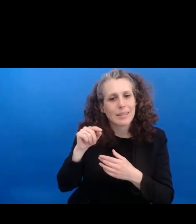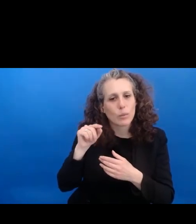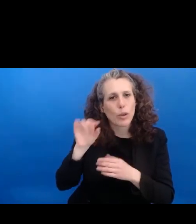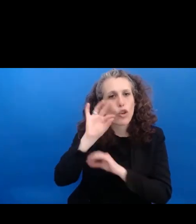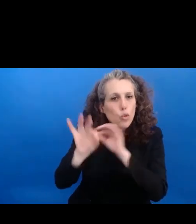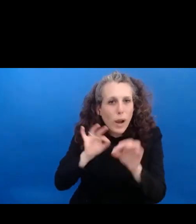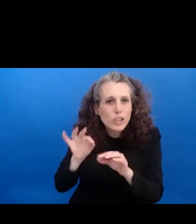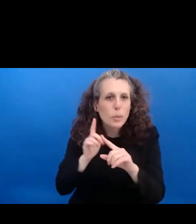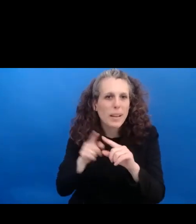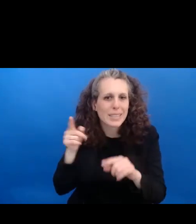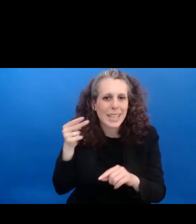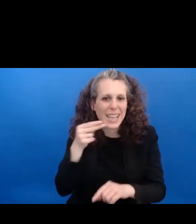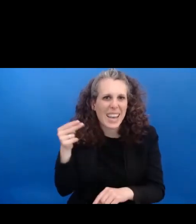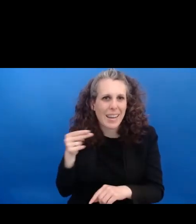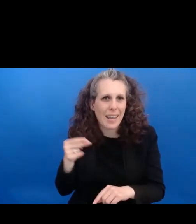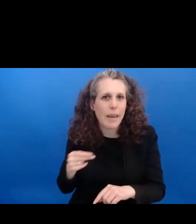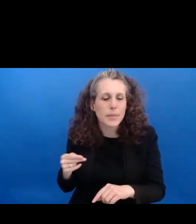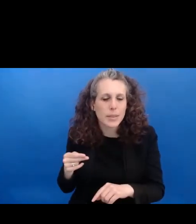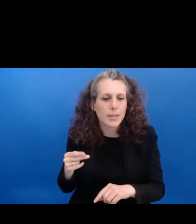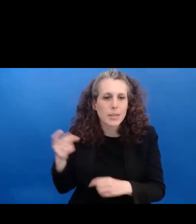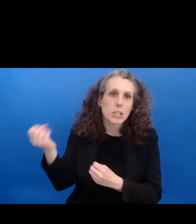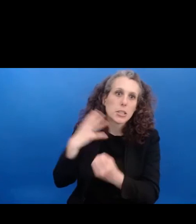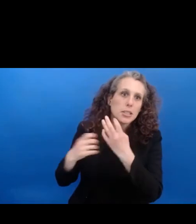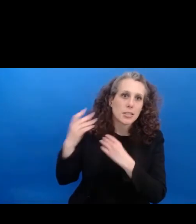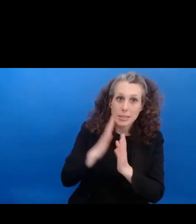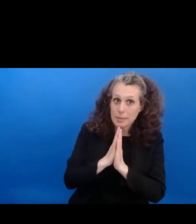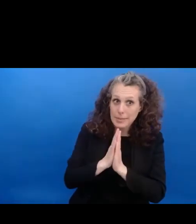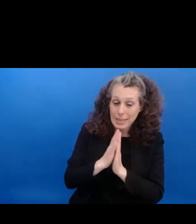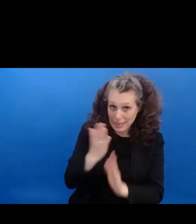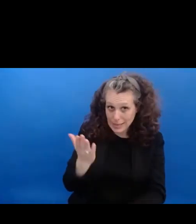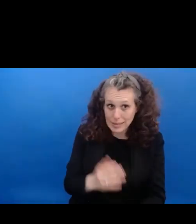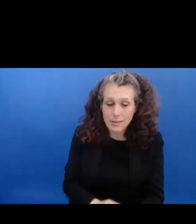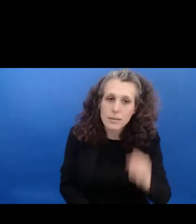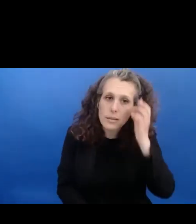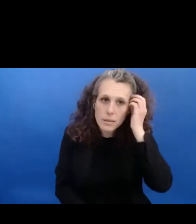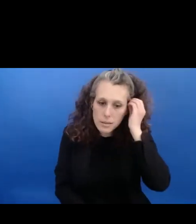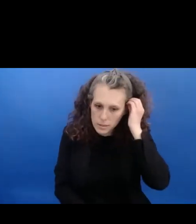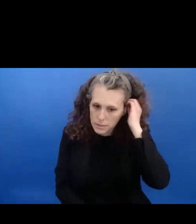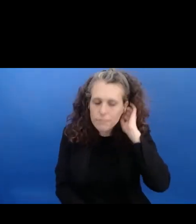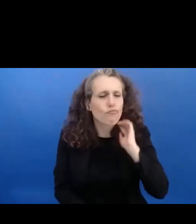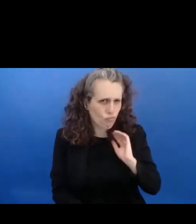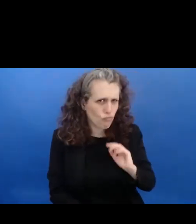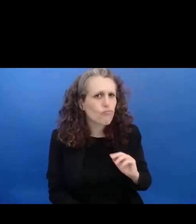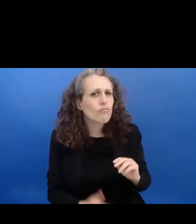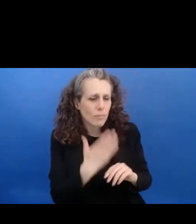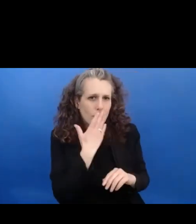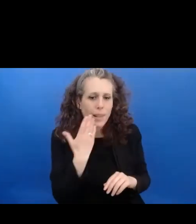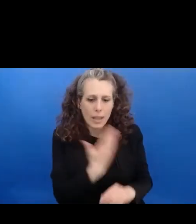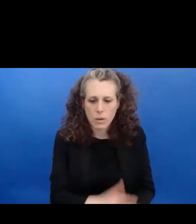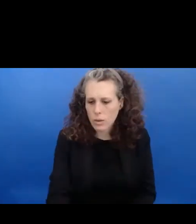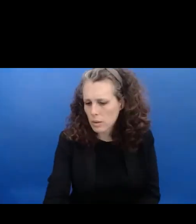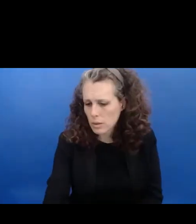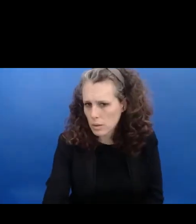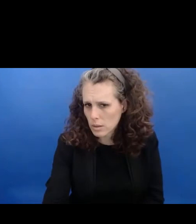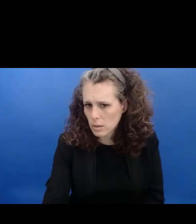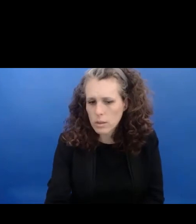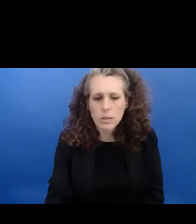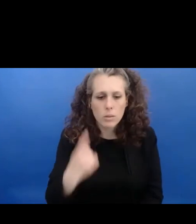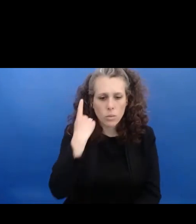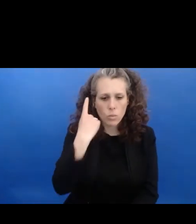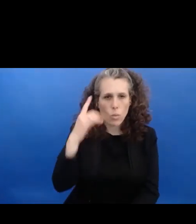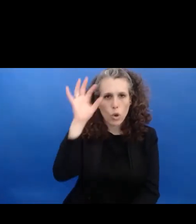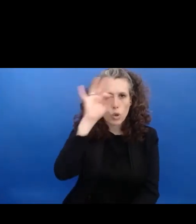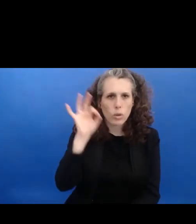uh from the audience bethany thank you very much muhammad thank you a question from colin bidwell